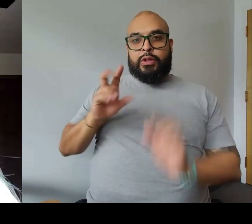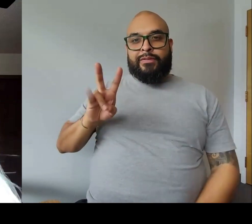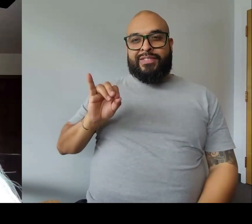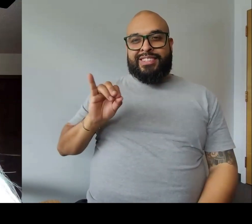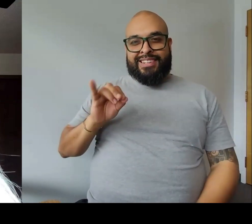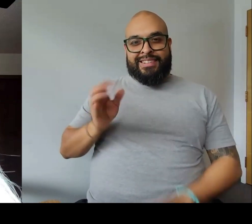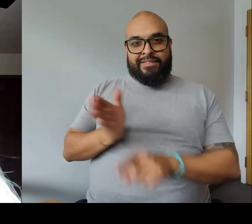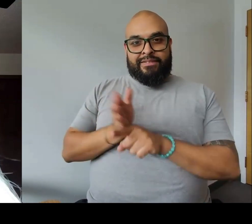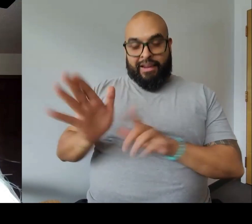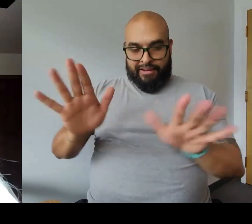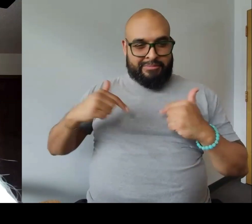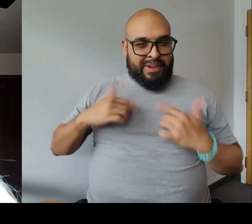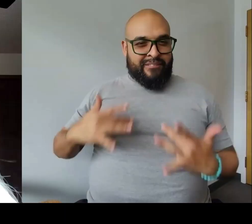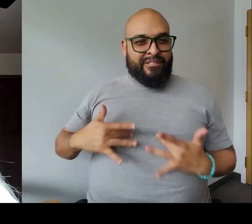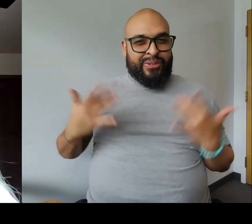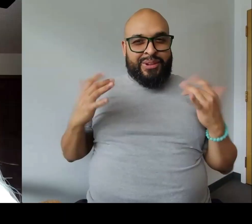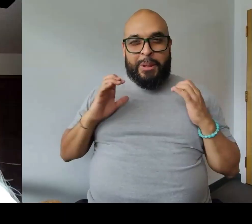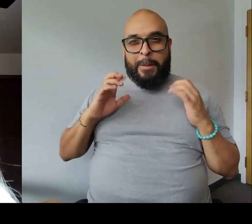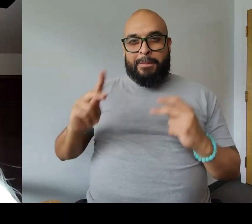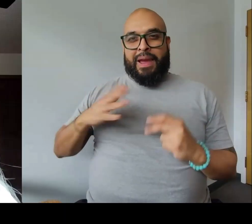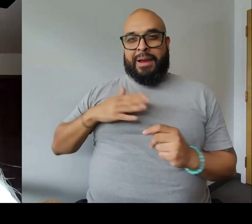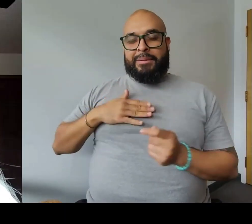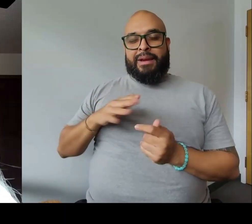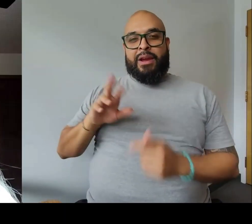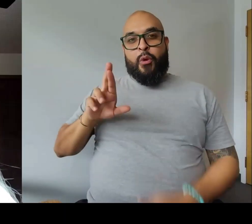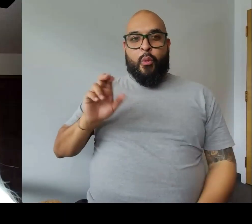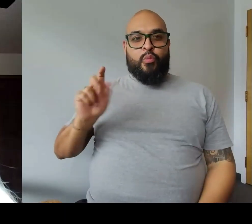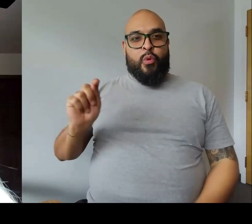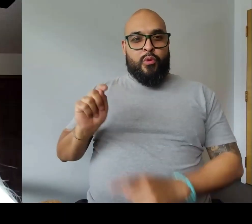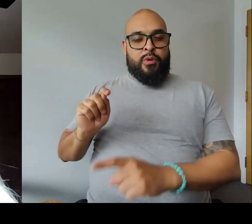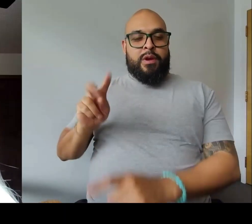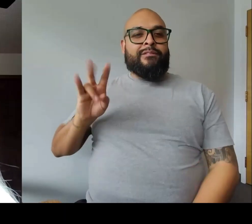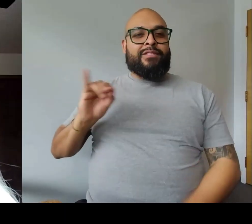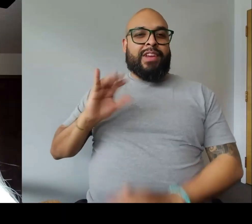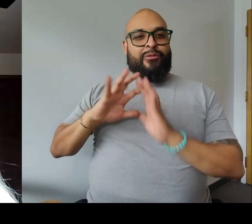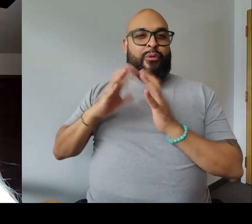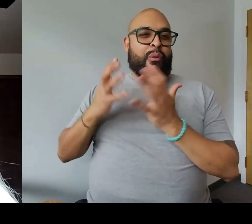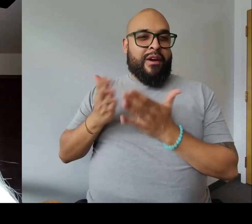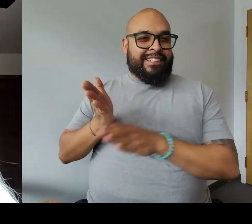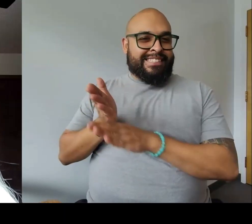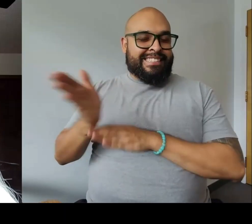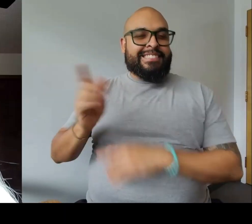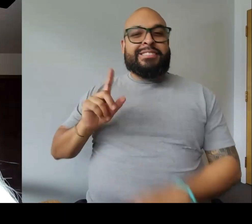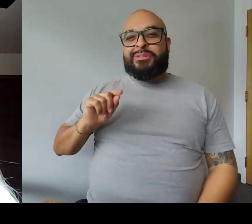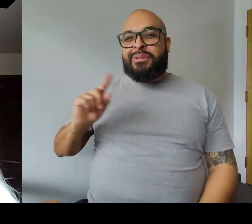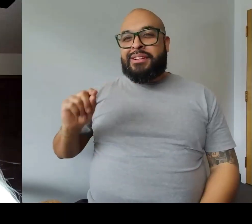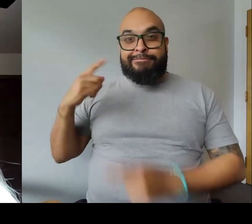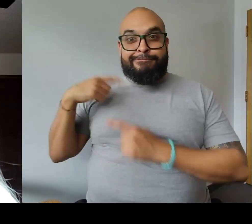And I was thrilled to come back to my roots in the VI world. I've been working in that capacity.